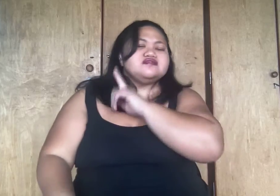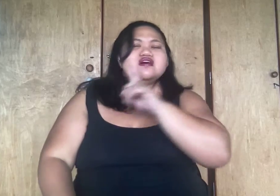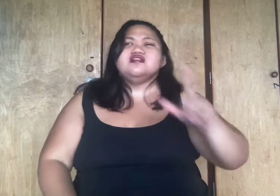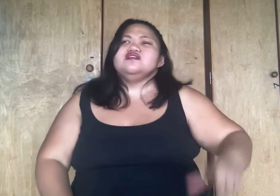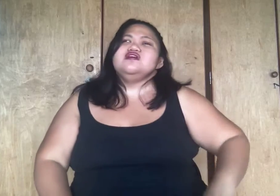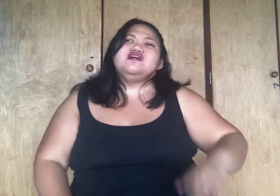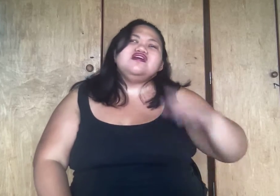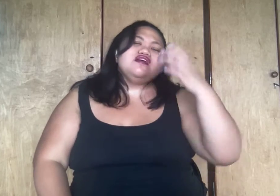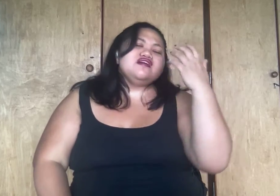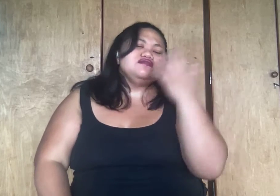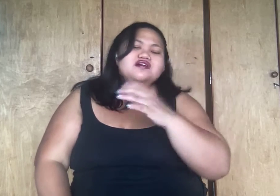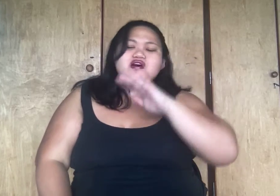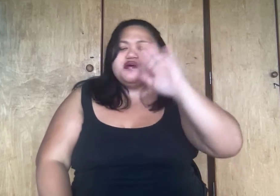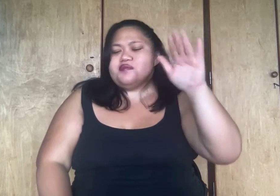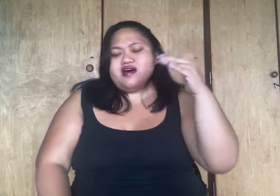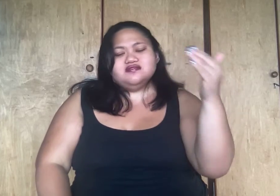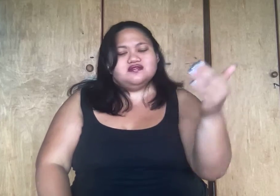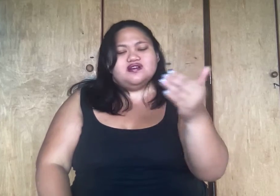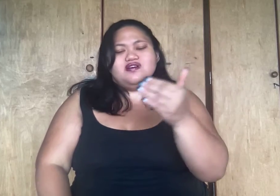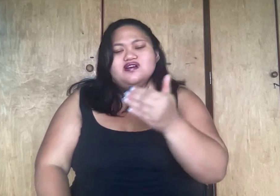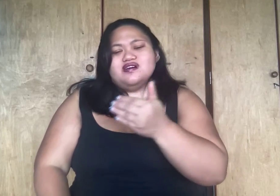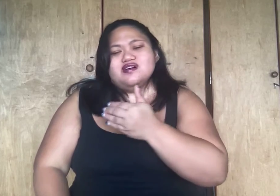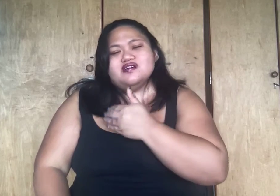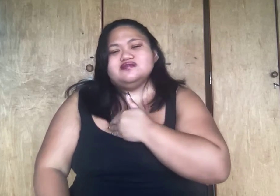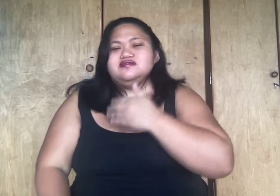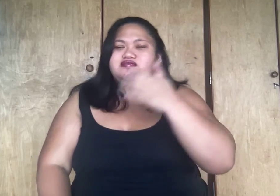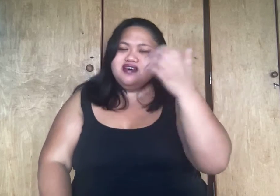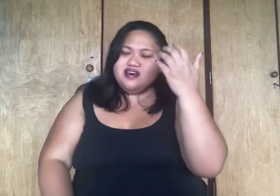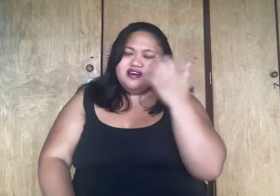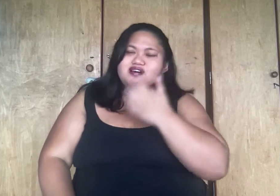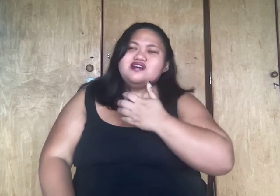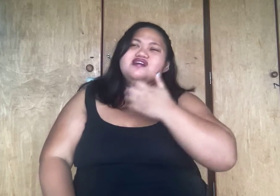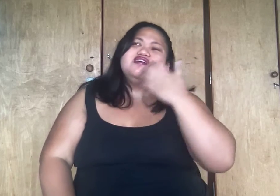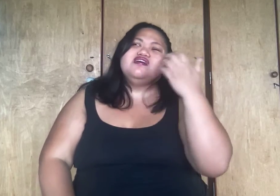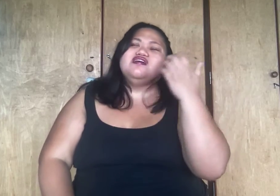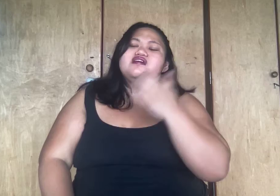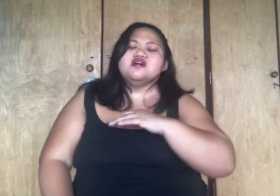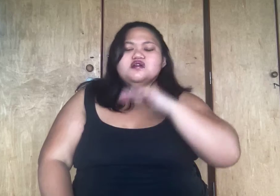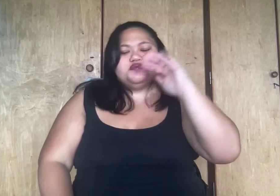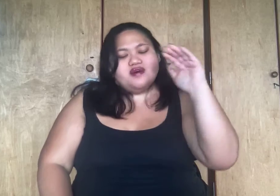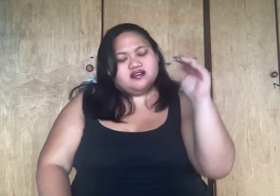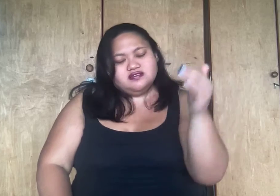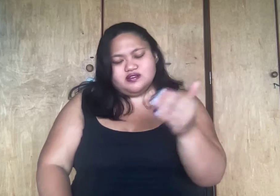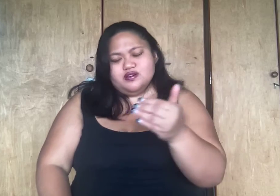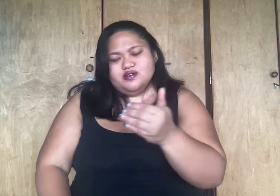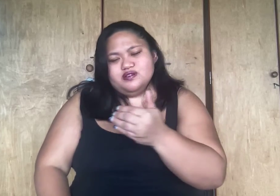... bless the lord oh ... ... my soul ... ... oh my soul ...